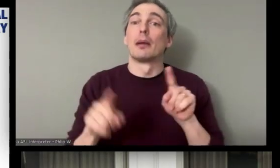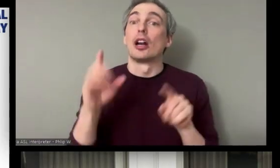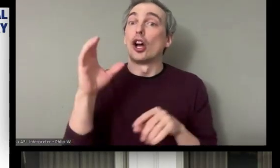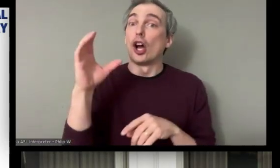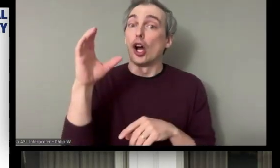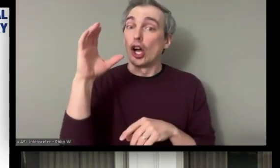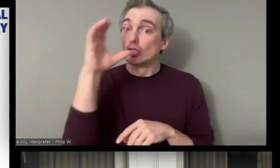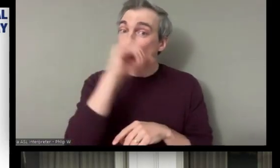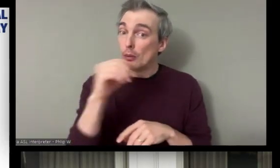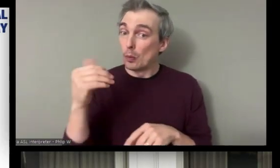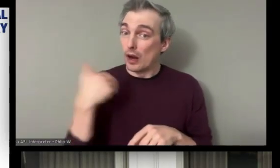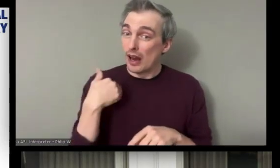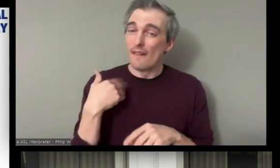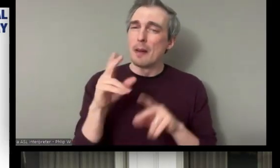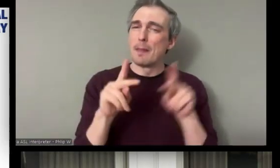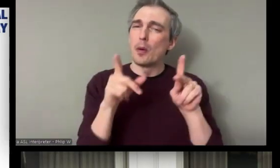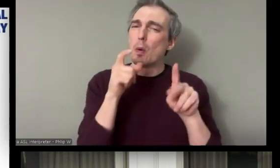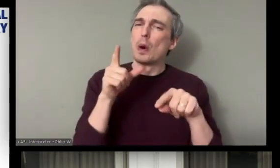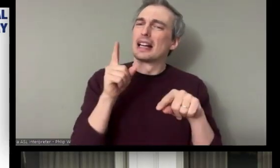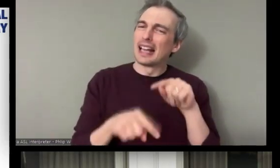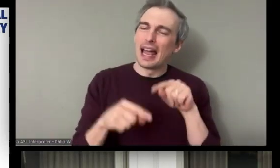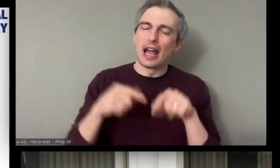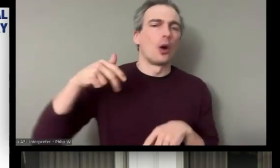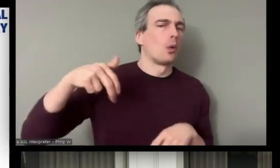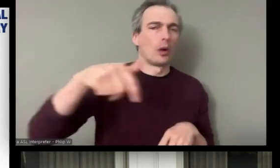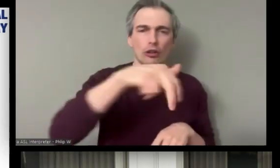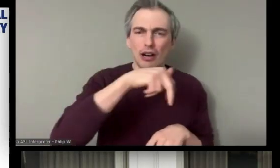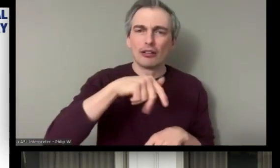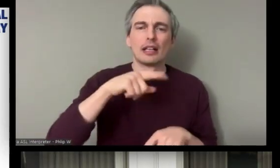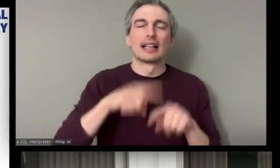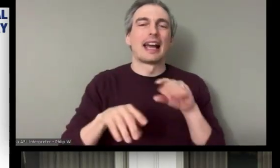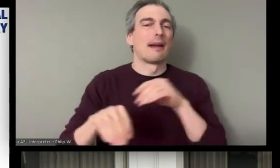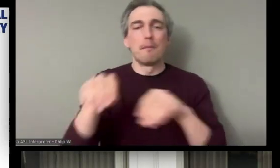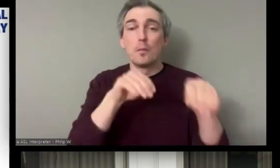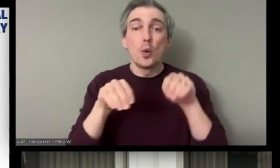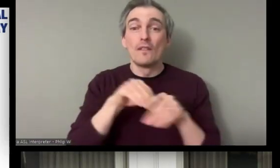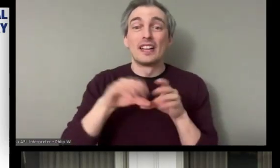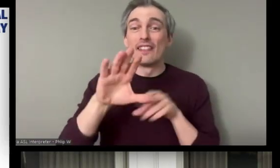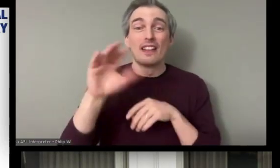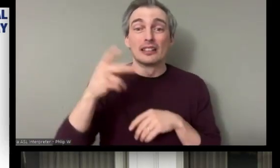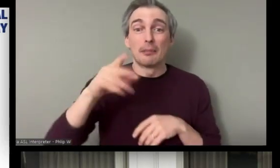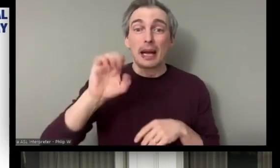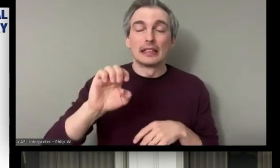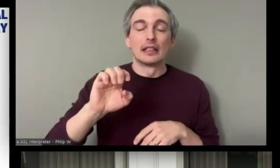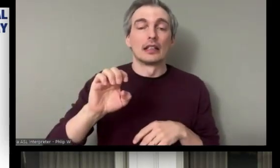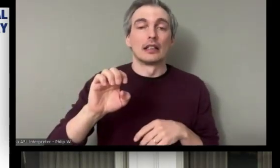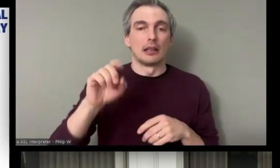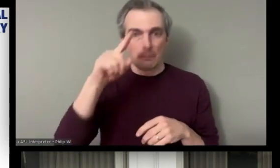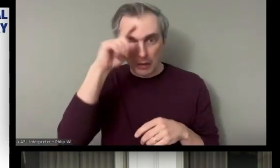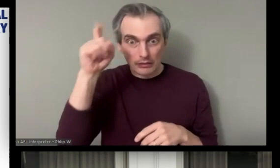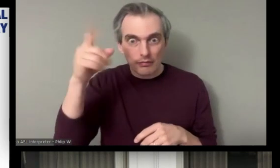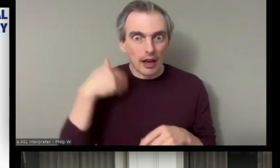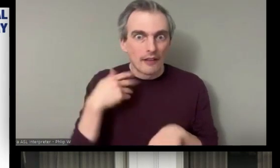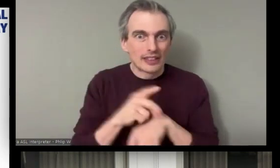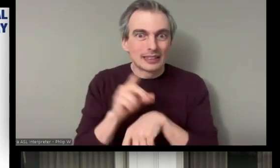physically maneuver in the space, due to disabilities -- is really, again, showing the designing for everyone.